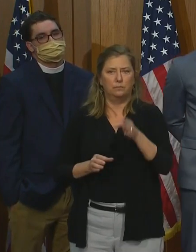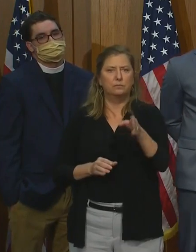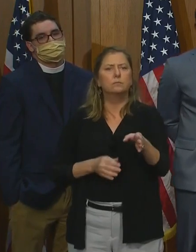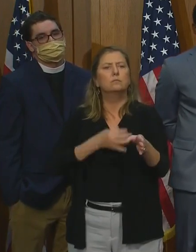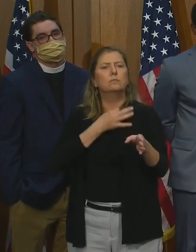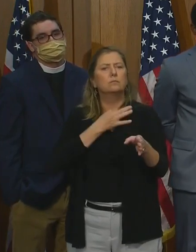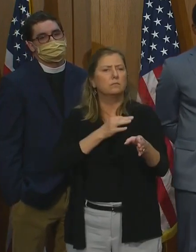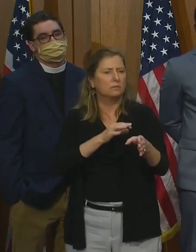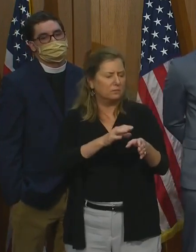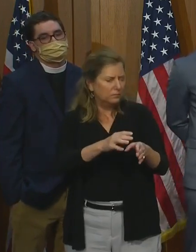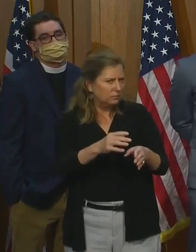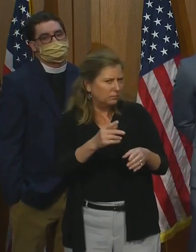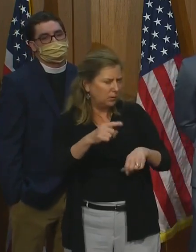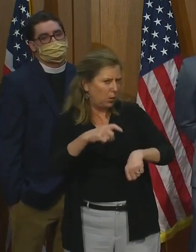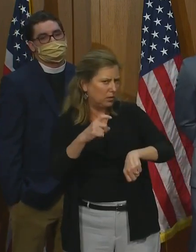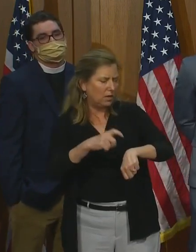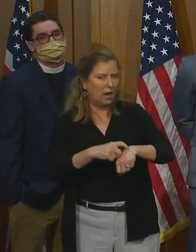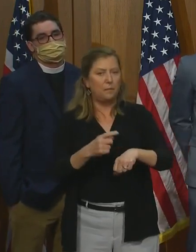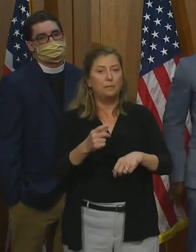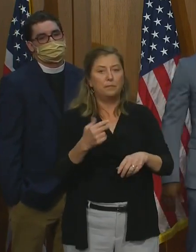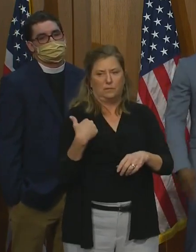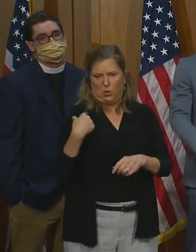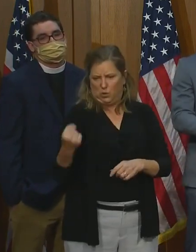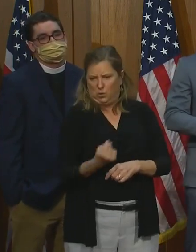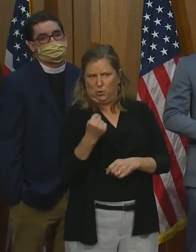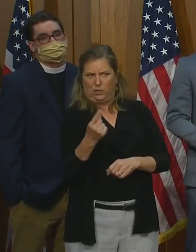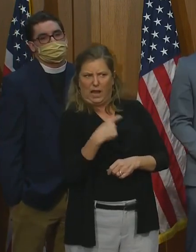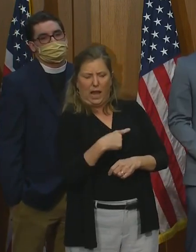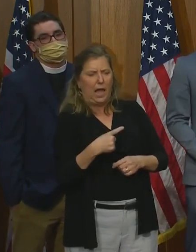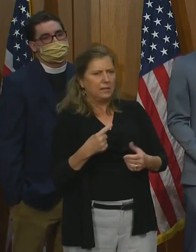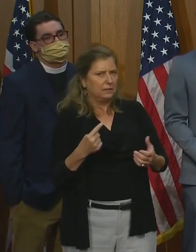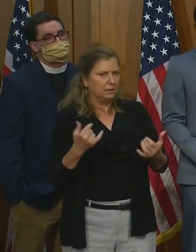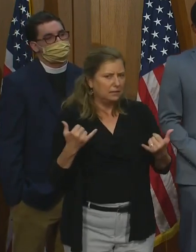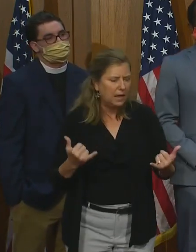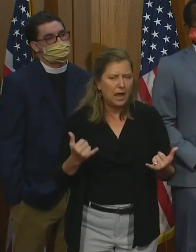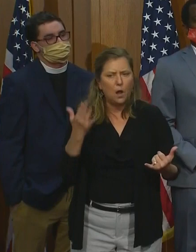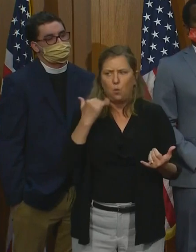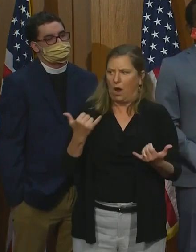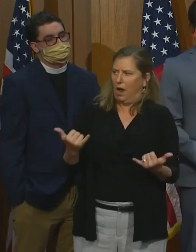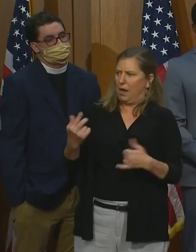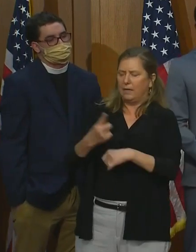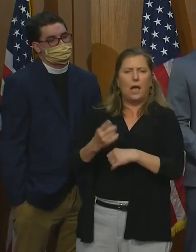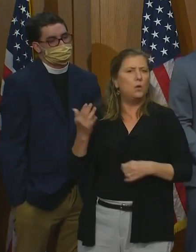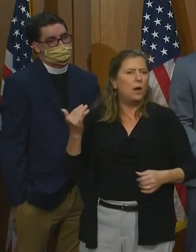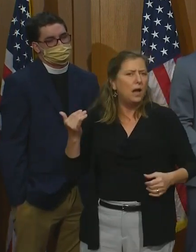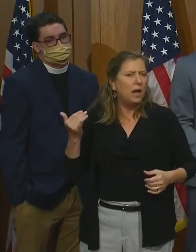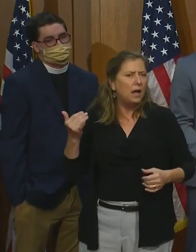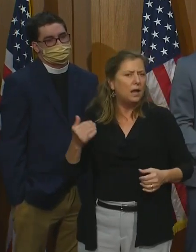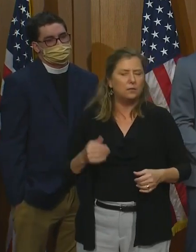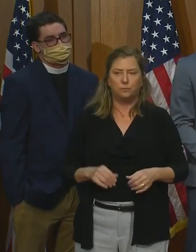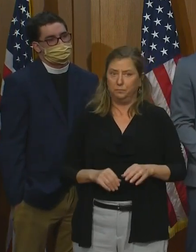SO NOW SAID. TO FORGET OUT TO UP TO TAKE WORD BUT TURN THEM